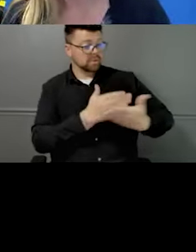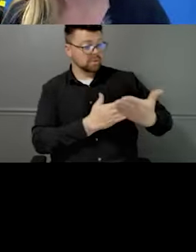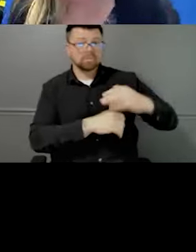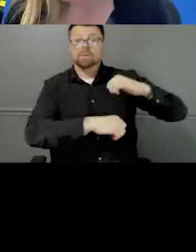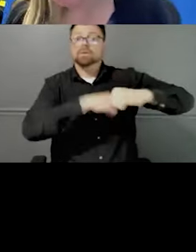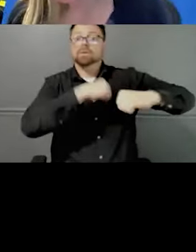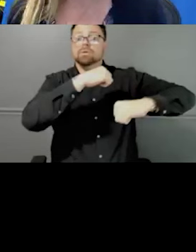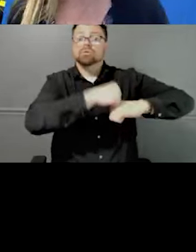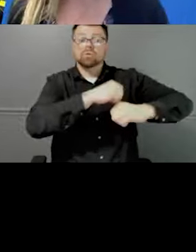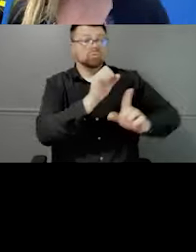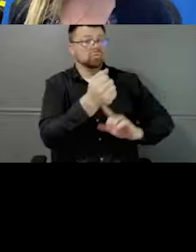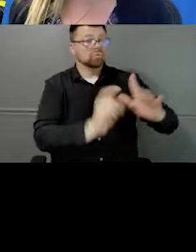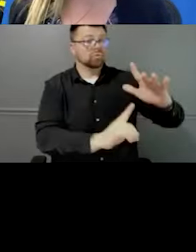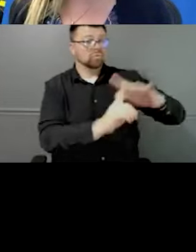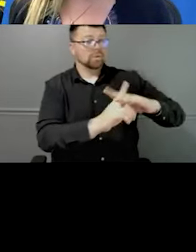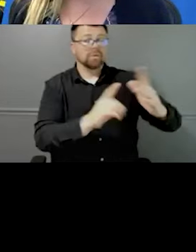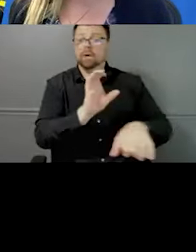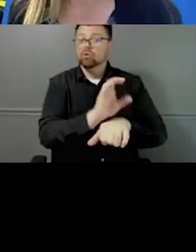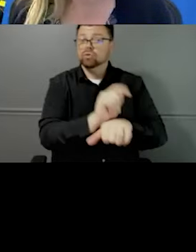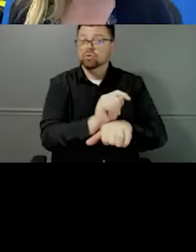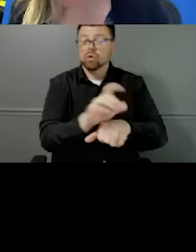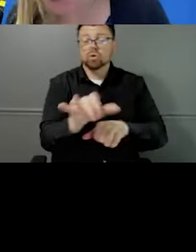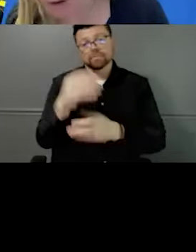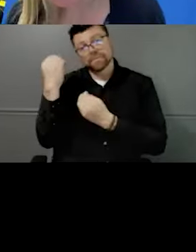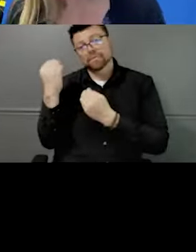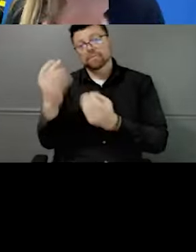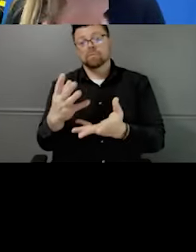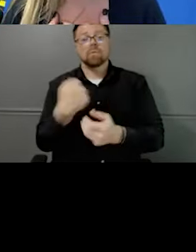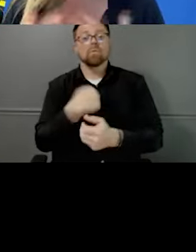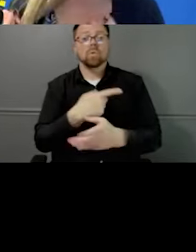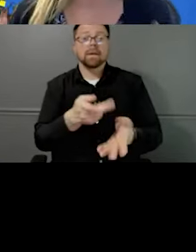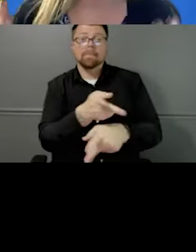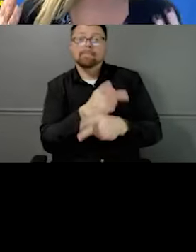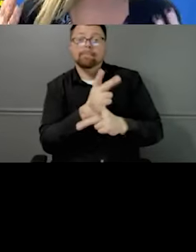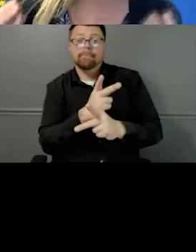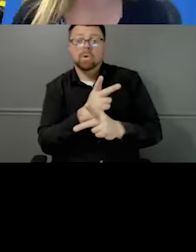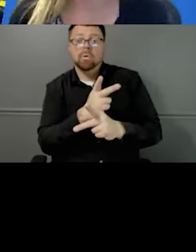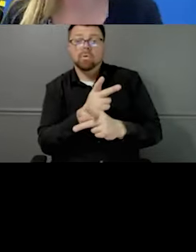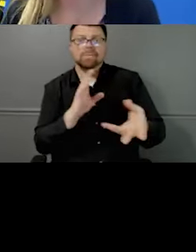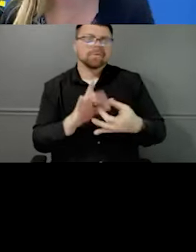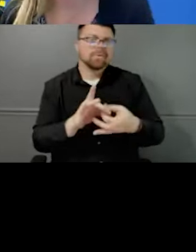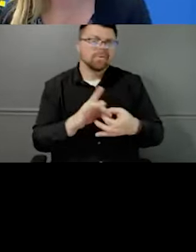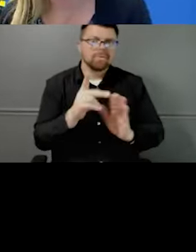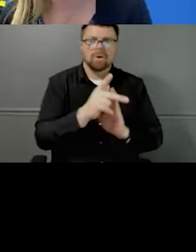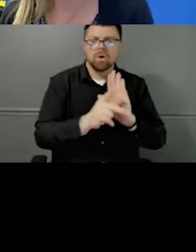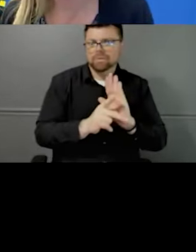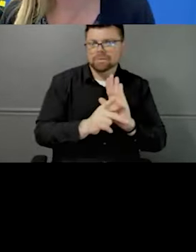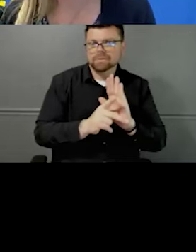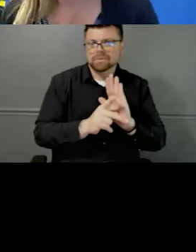I will also note that we actually borrowed in policy land, which really is okay to steal.